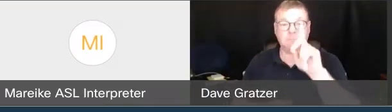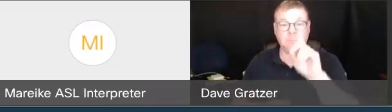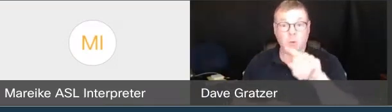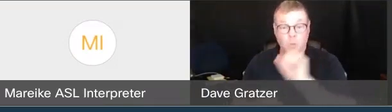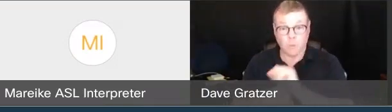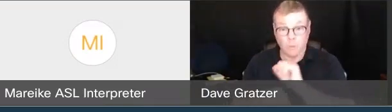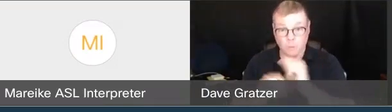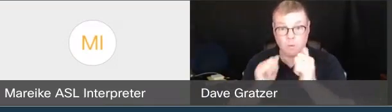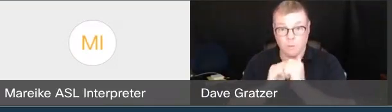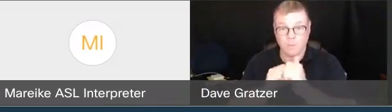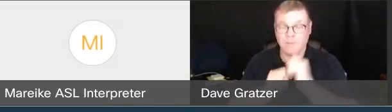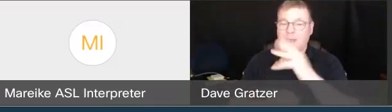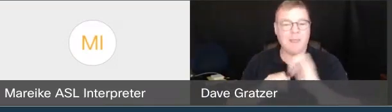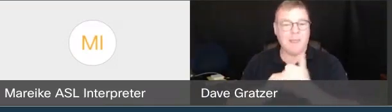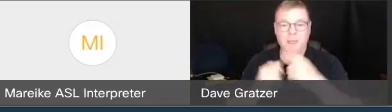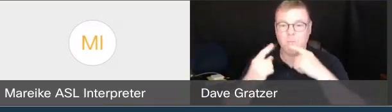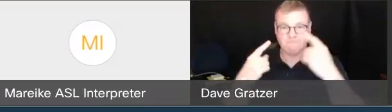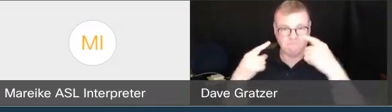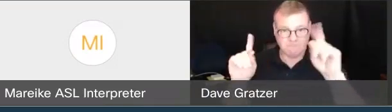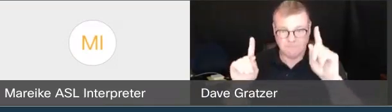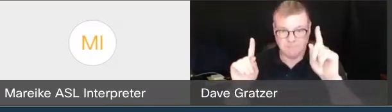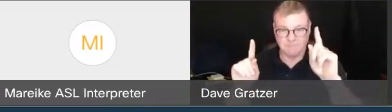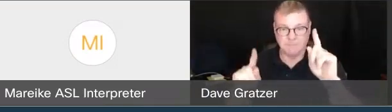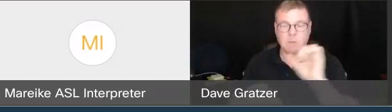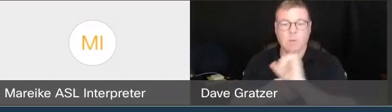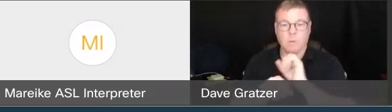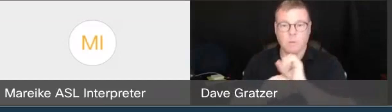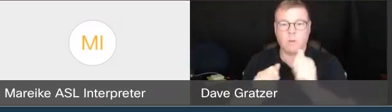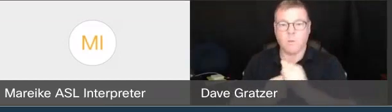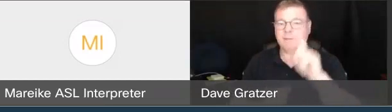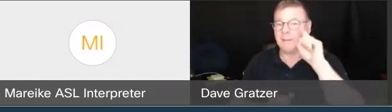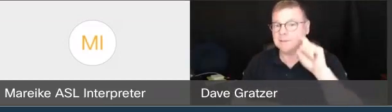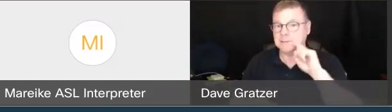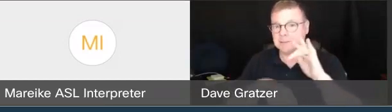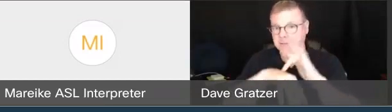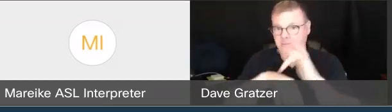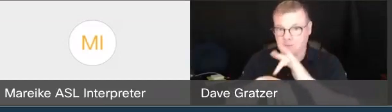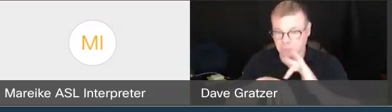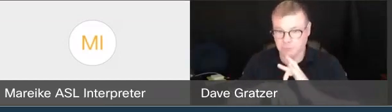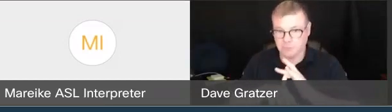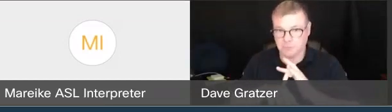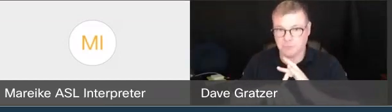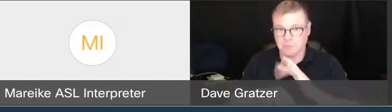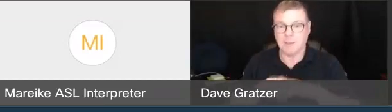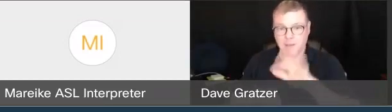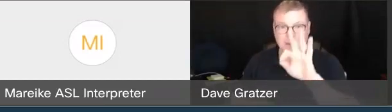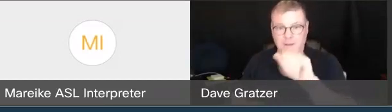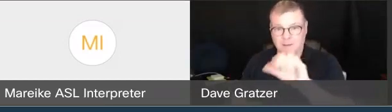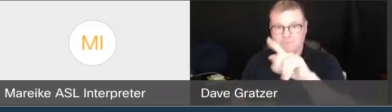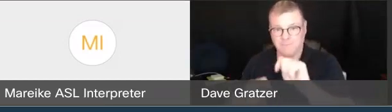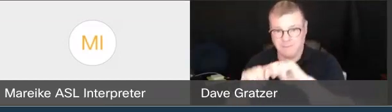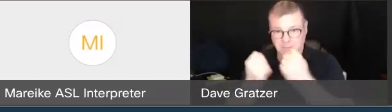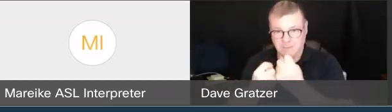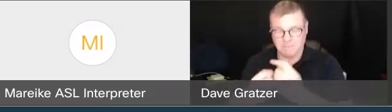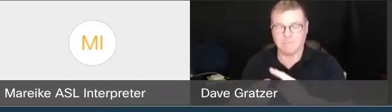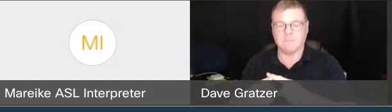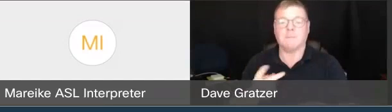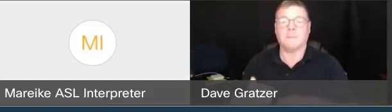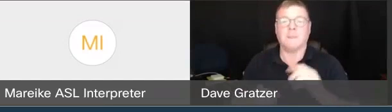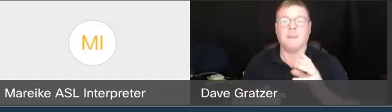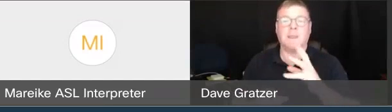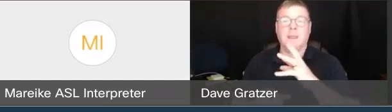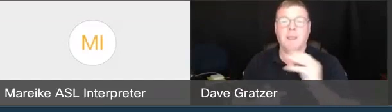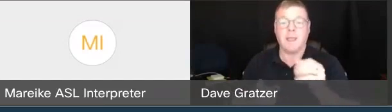and how effective is working with sex offenders on a FACT team, and again, would that population